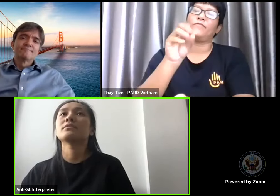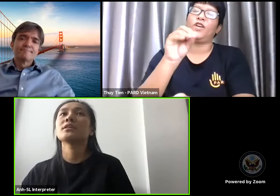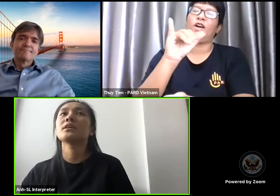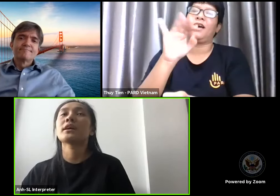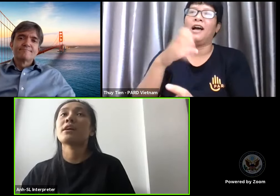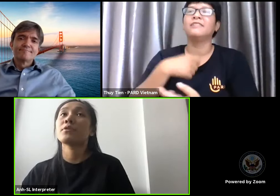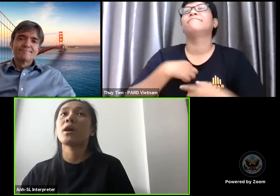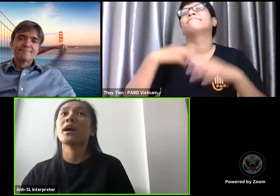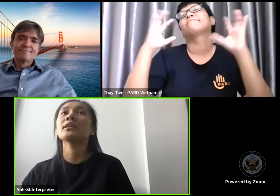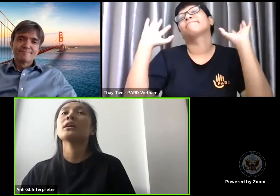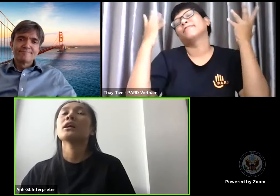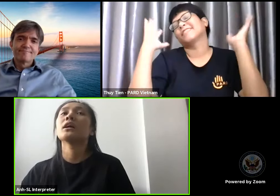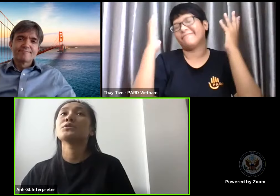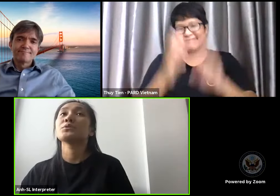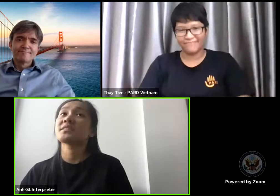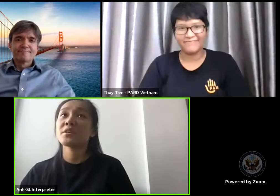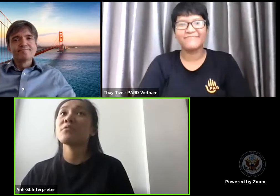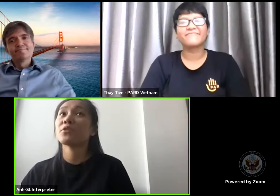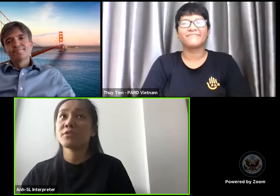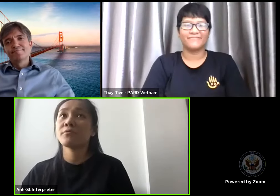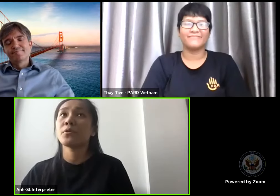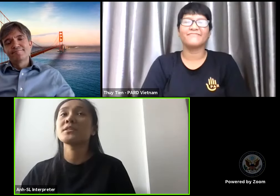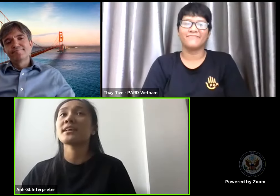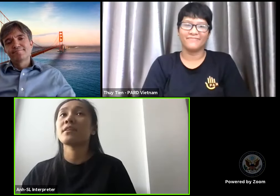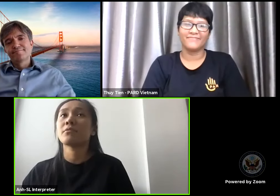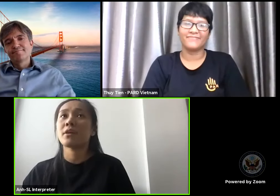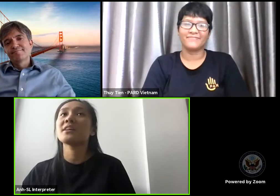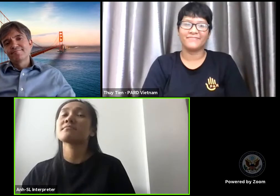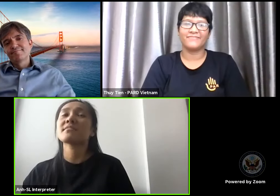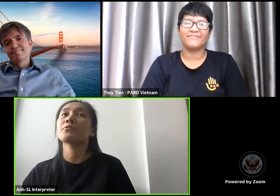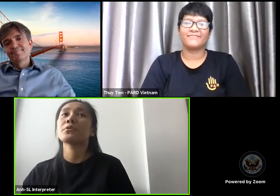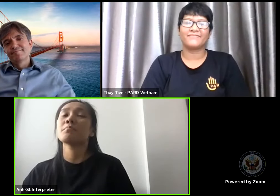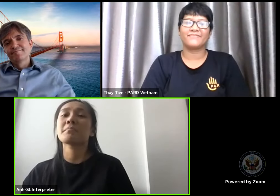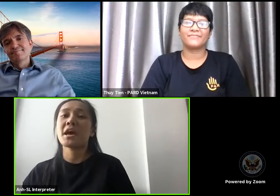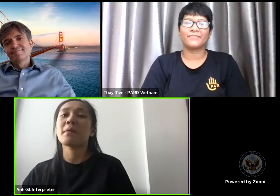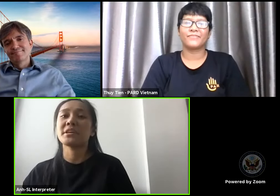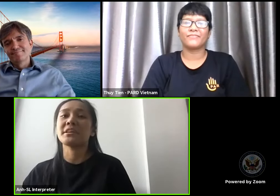seeing everyone to stand up for their voice and their rights, that really make me happy.